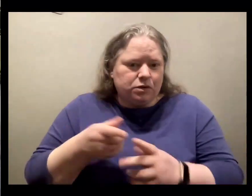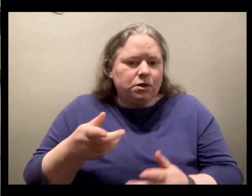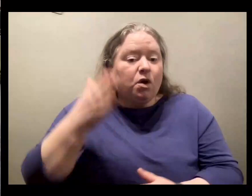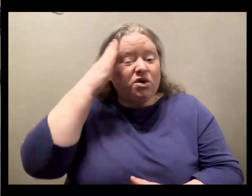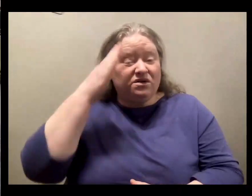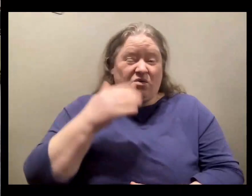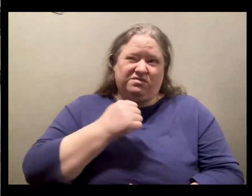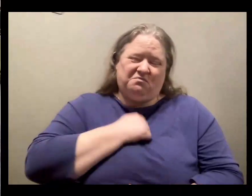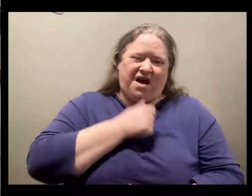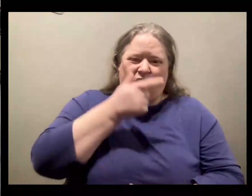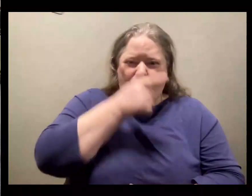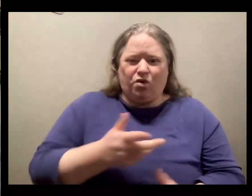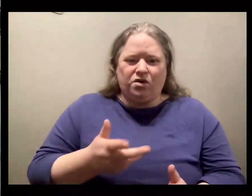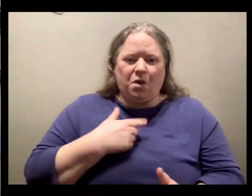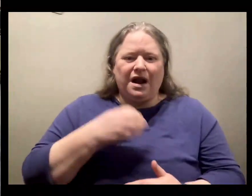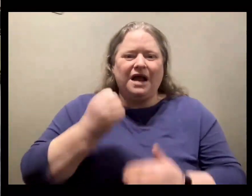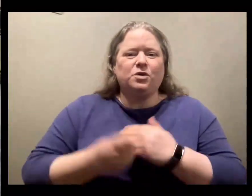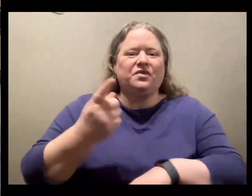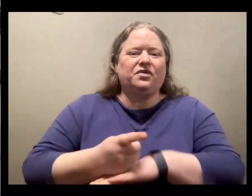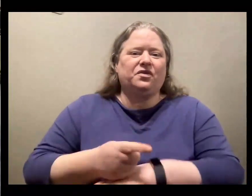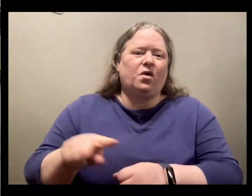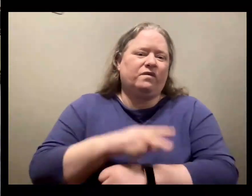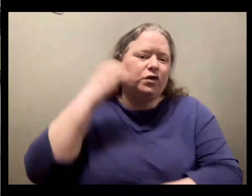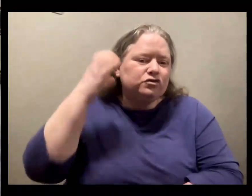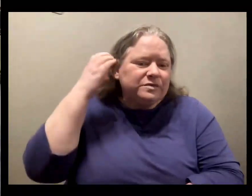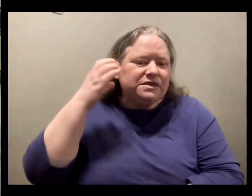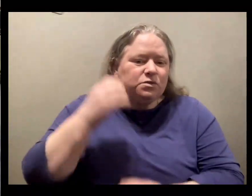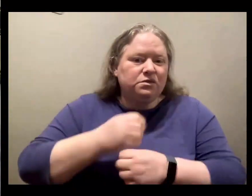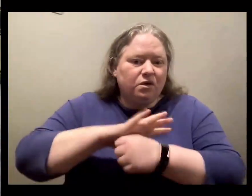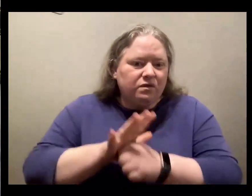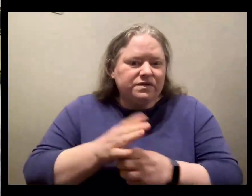Knowing my luck, I would end up there over Christmas. With Covid, nobody would be able to visit me…